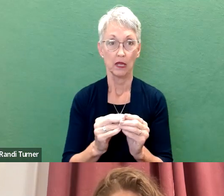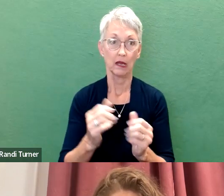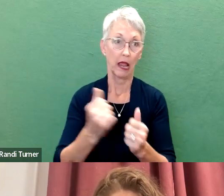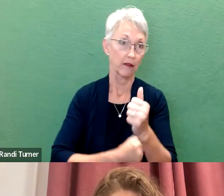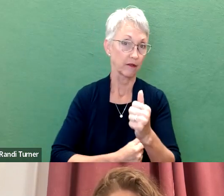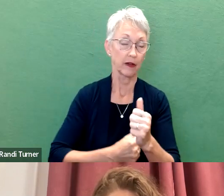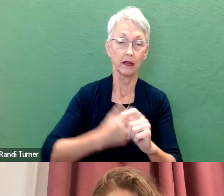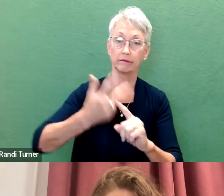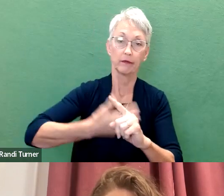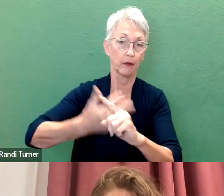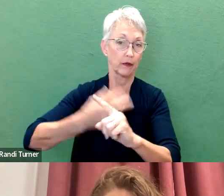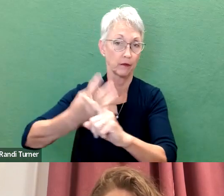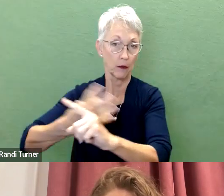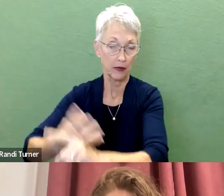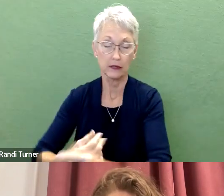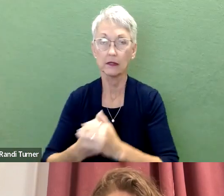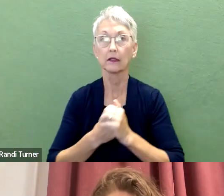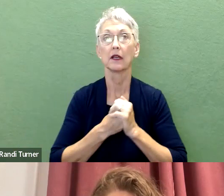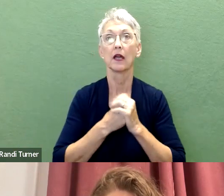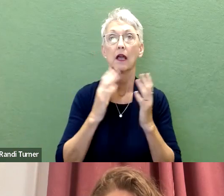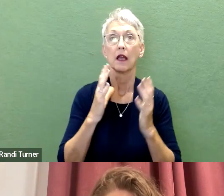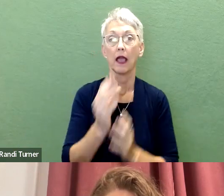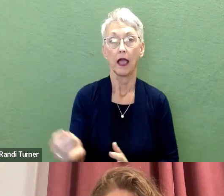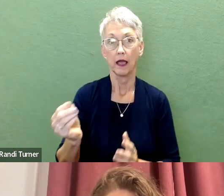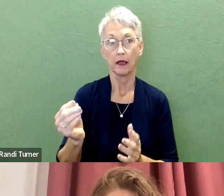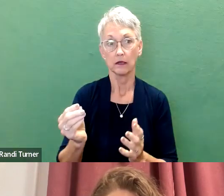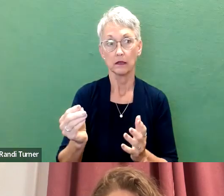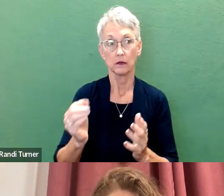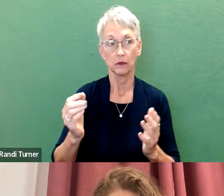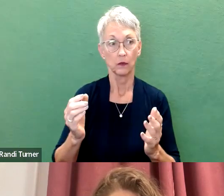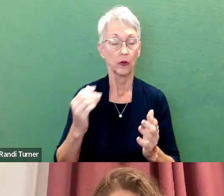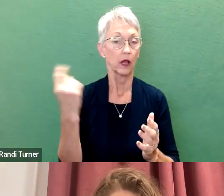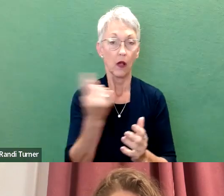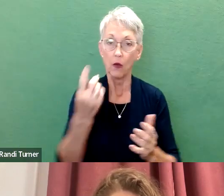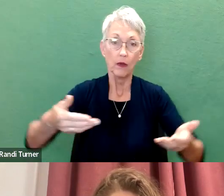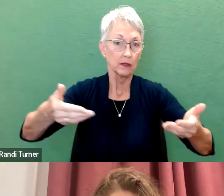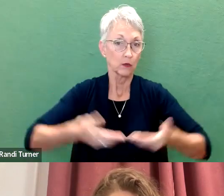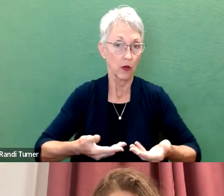as a reminder, our committee meeting will be August 4th and 5th, our next committee